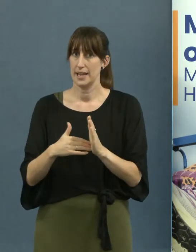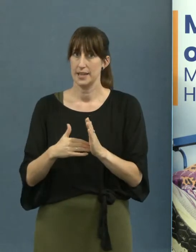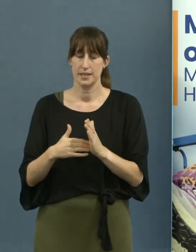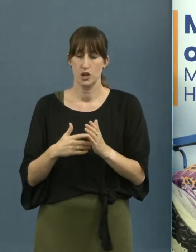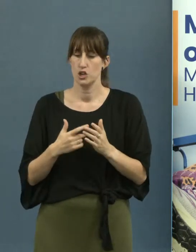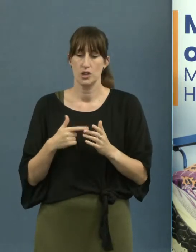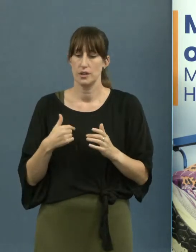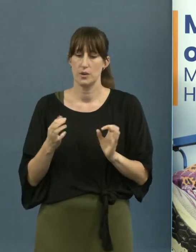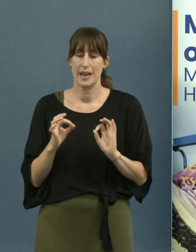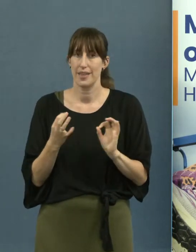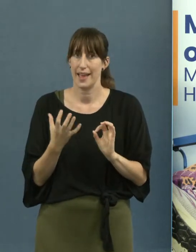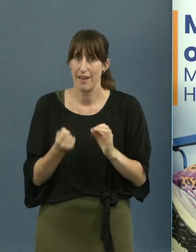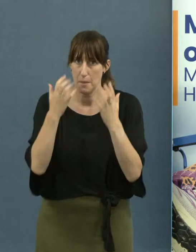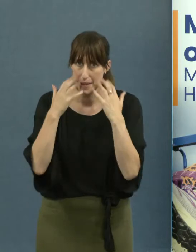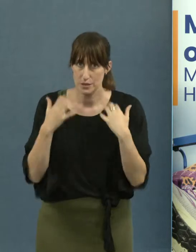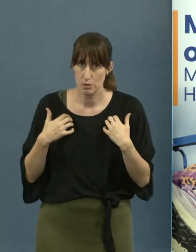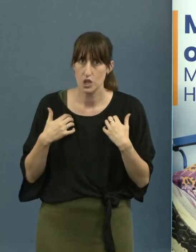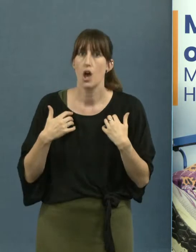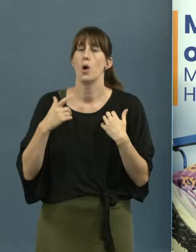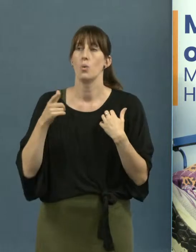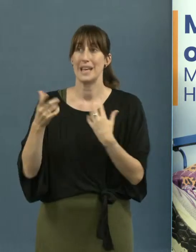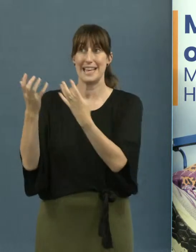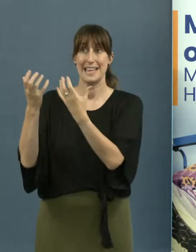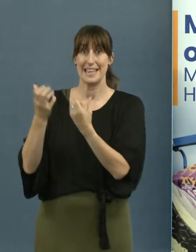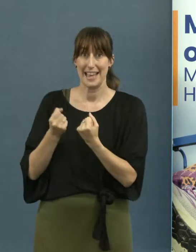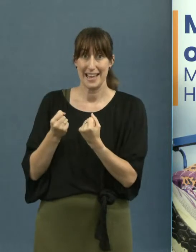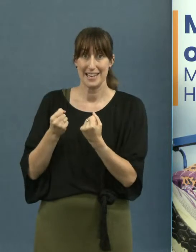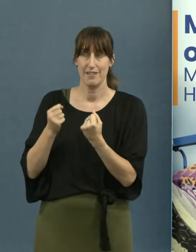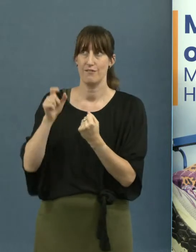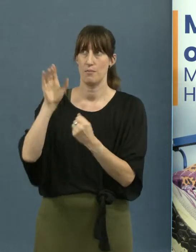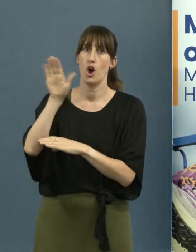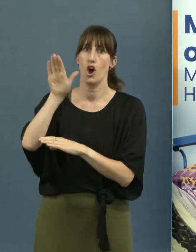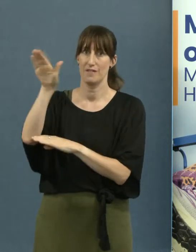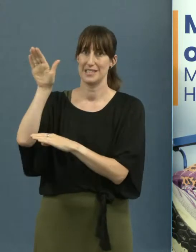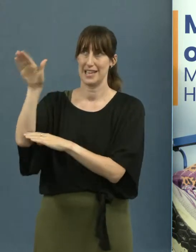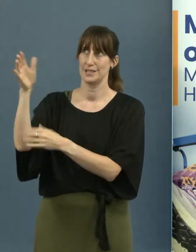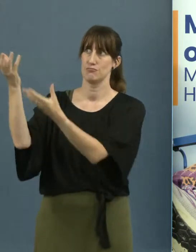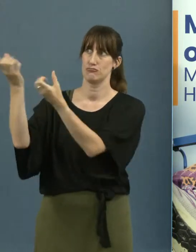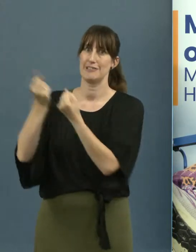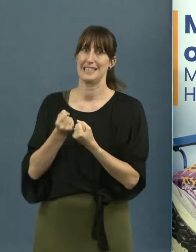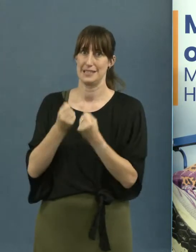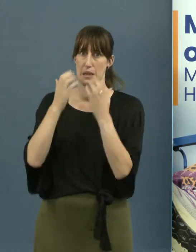Zealand across the border. So